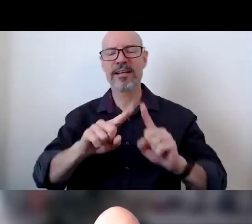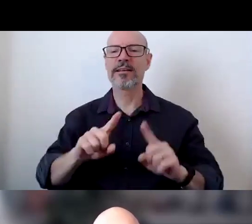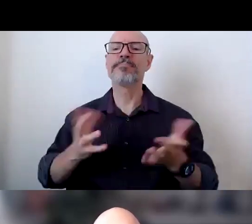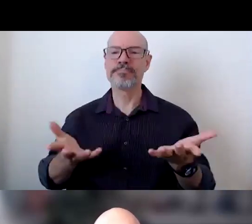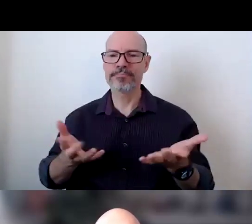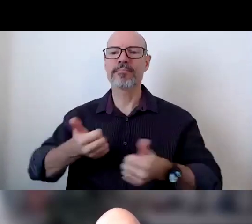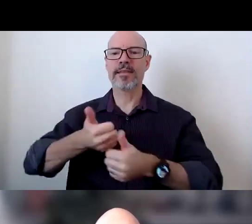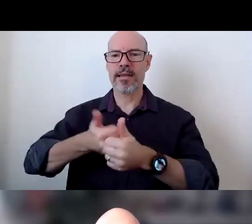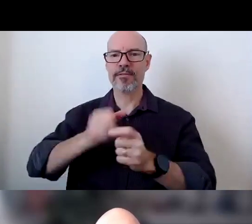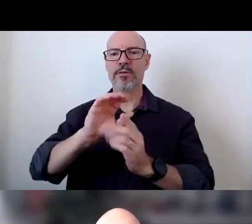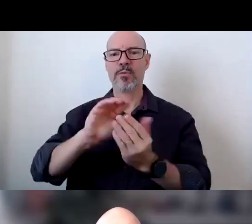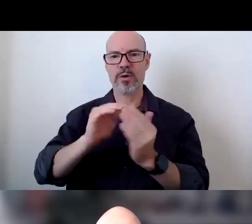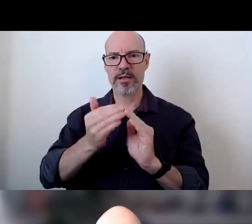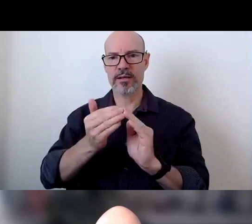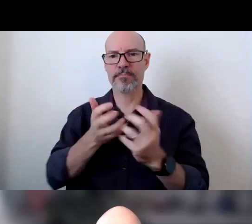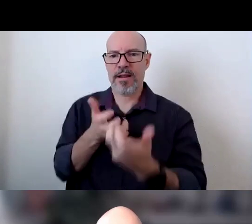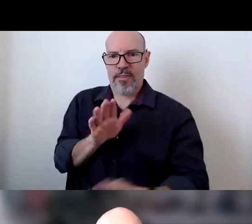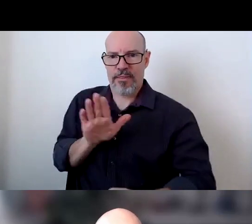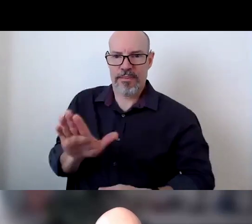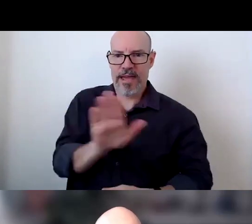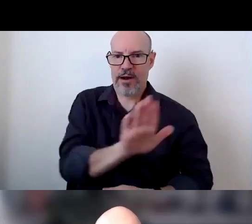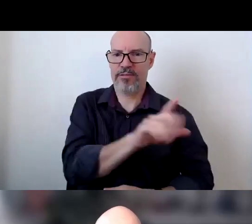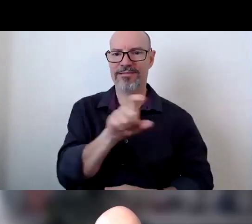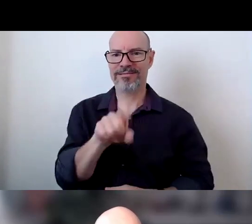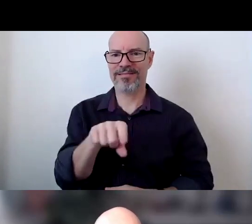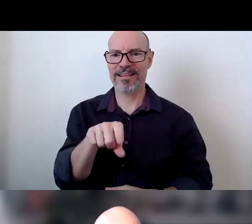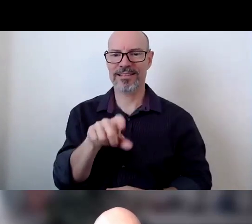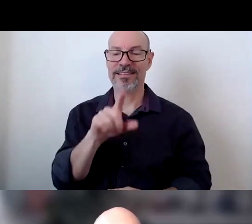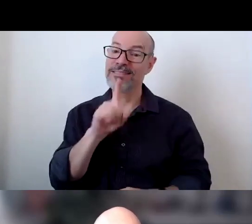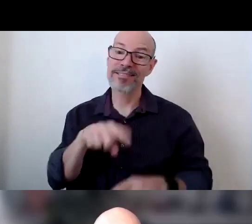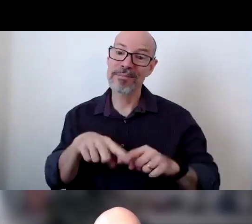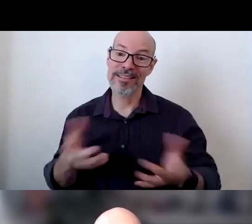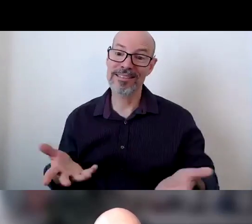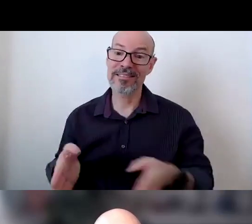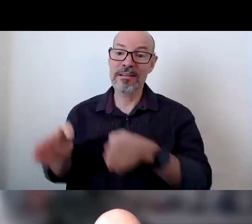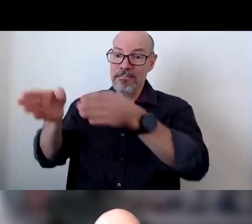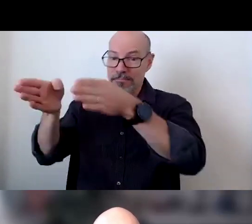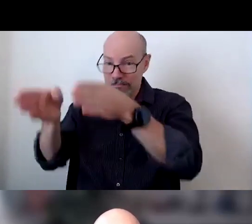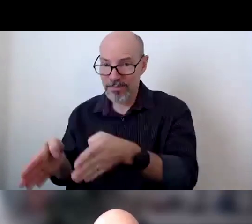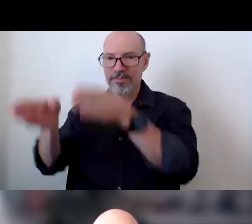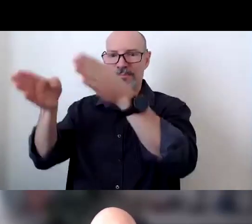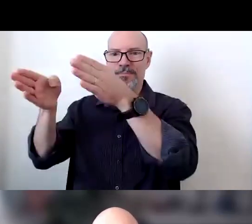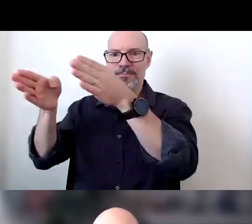And the other thing I want to say, and I'm going to say it over and again, it depends a lot on what the individual needs of